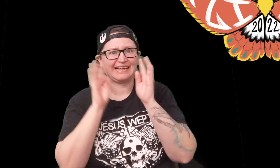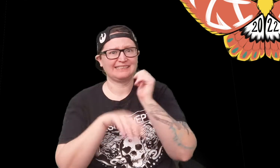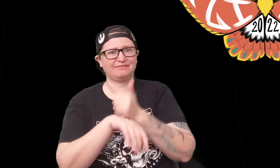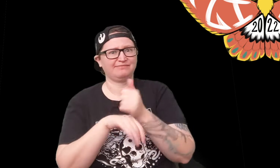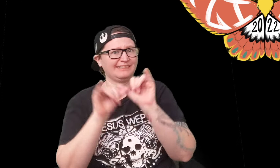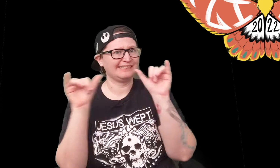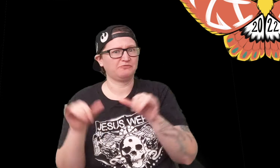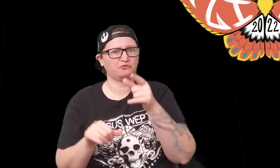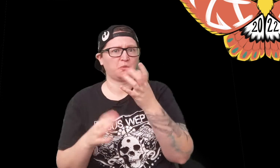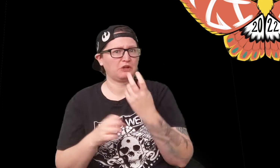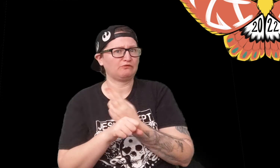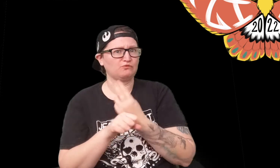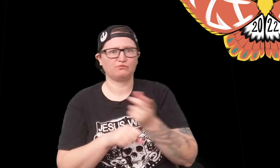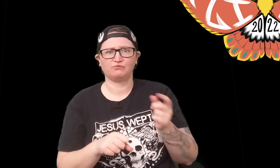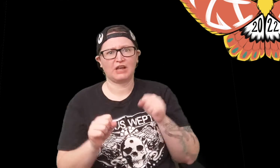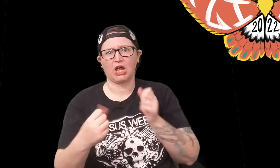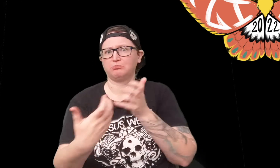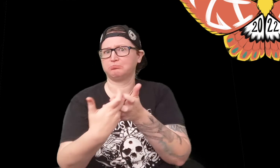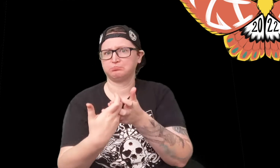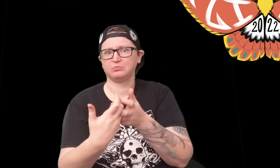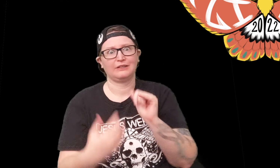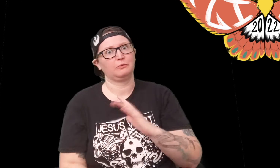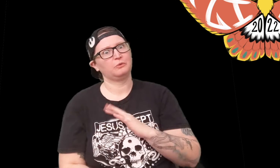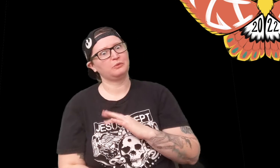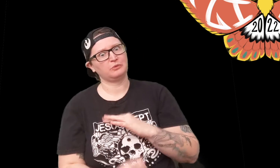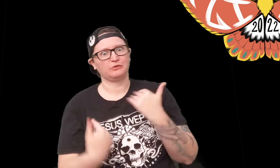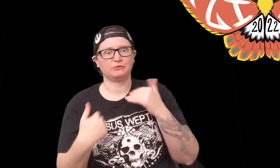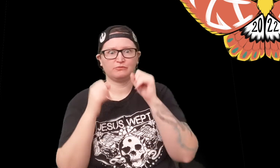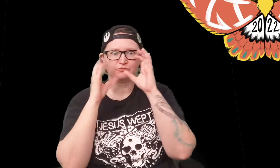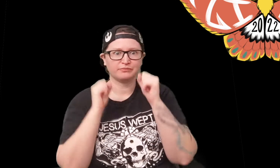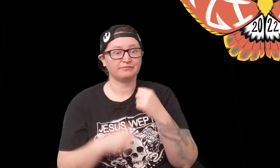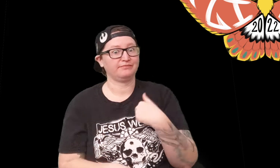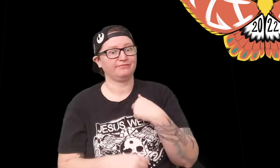it can really match to any fantasy system that you want to use it can really match to you which